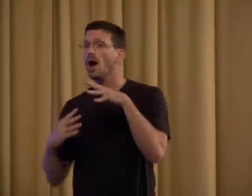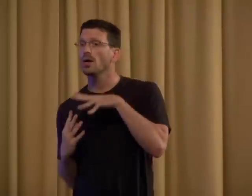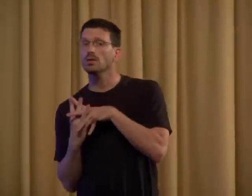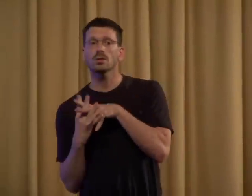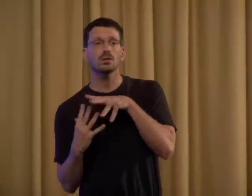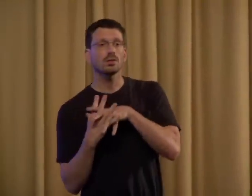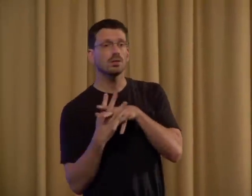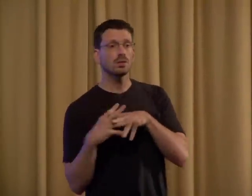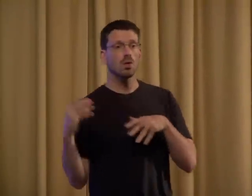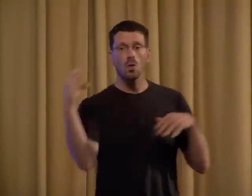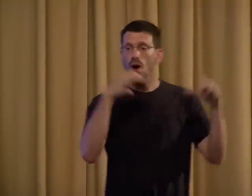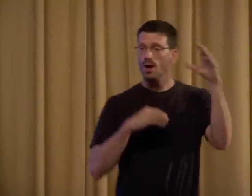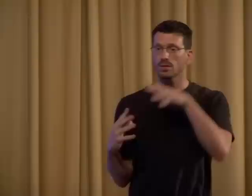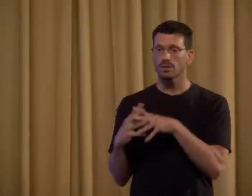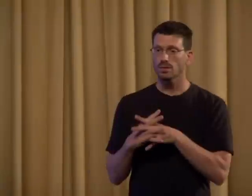And then searching, searching and searching for that connection. And deaf, hearing, we're all the same in this. We're all fallen and searching for the oneness.